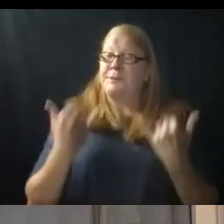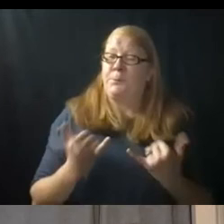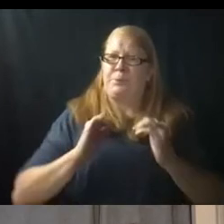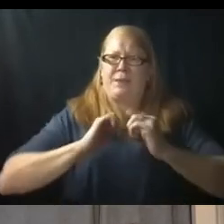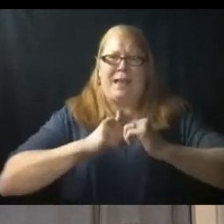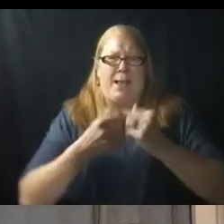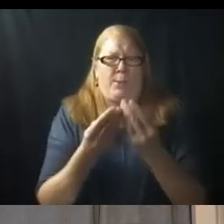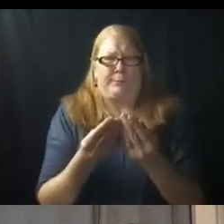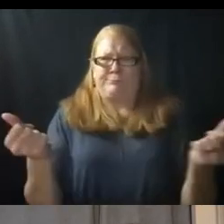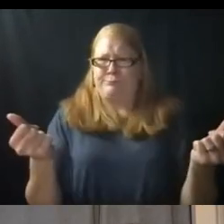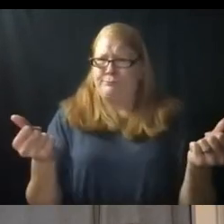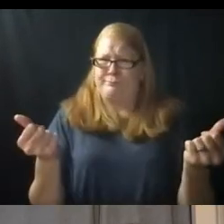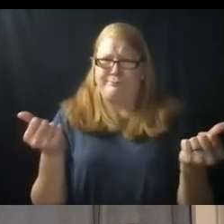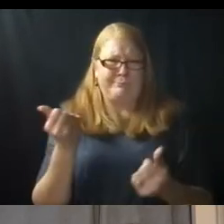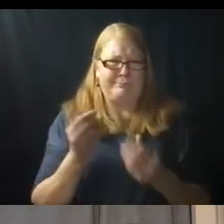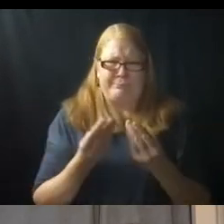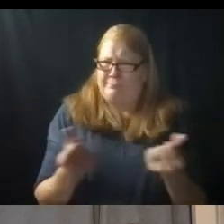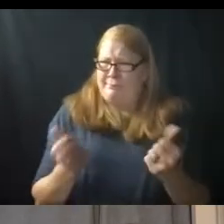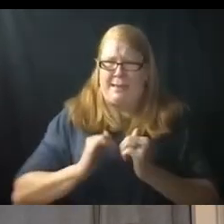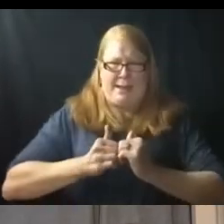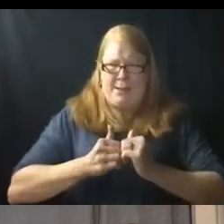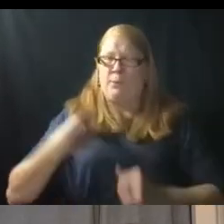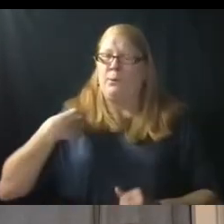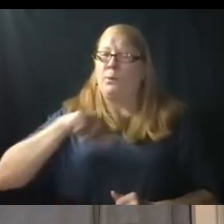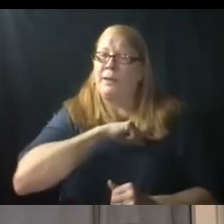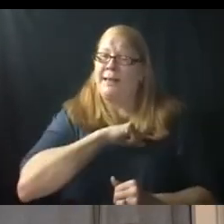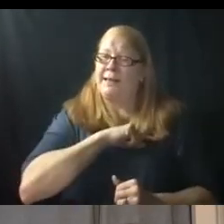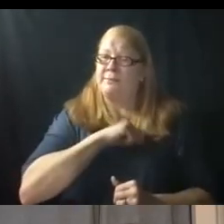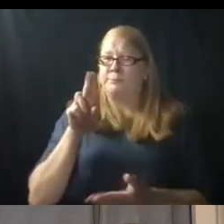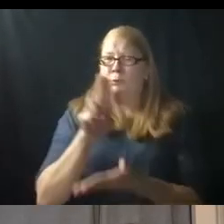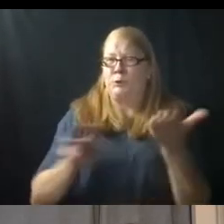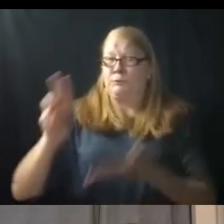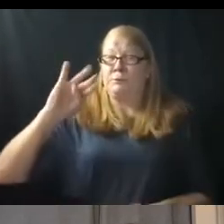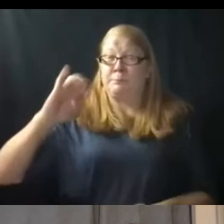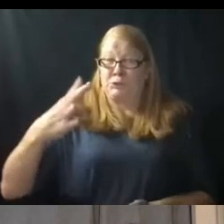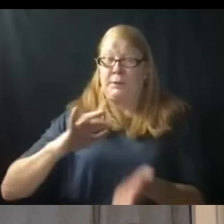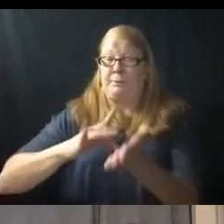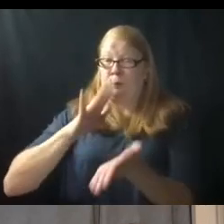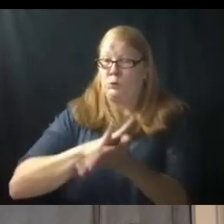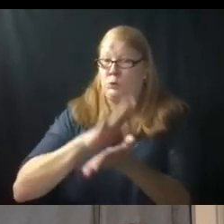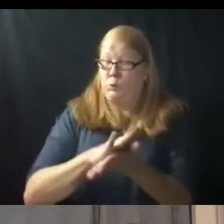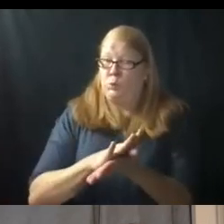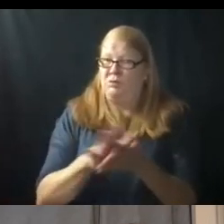Now, how do we solve this problem? Our team here at the University of Michigan Medical School